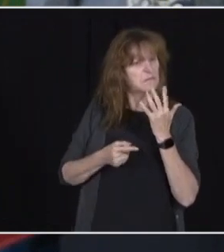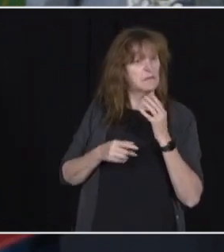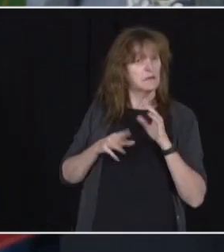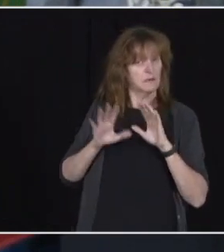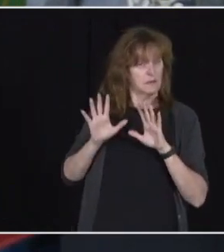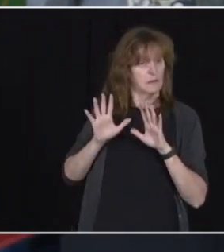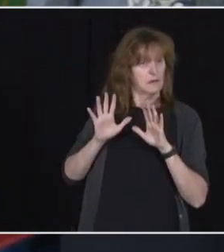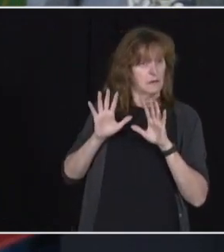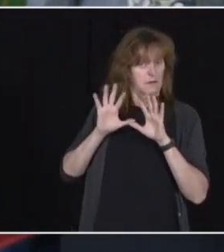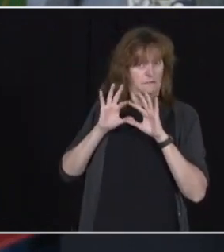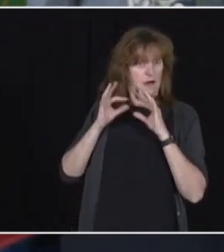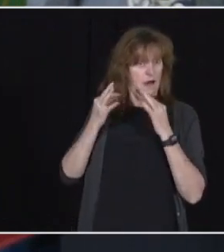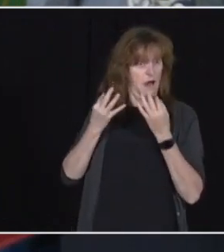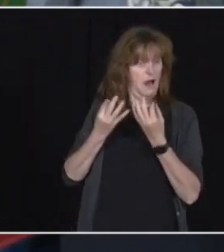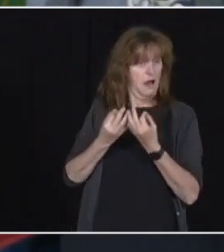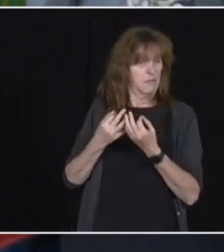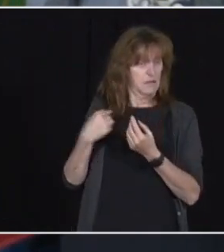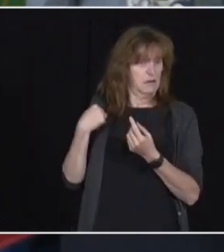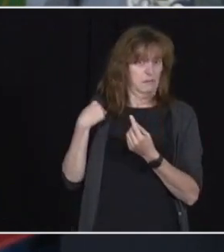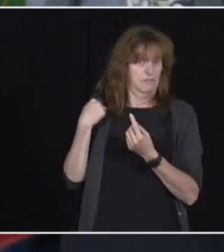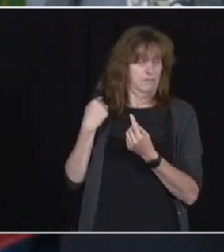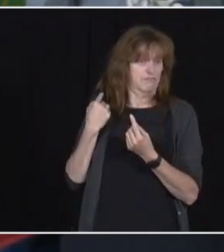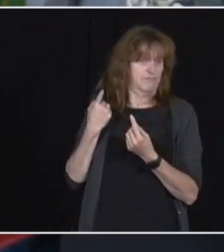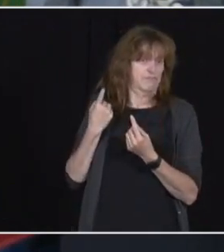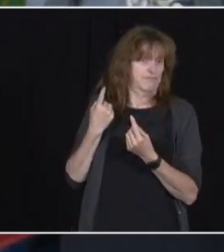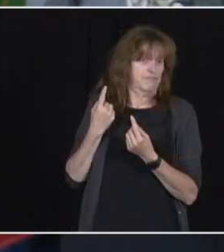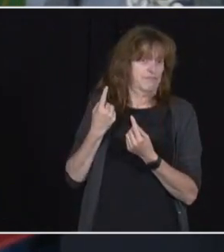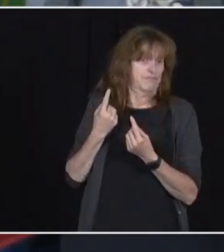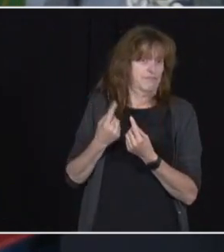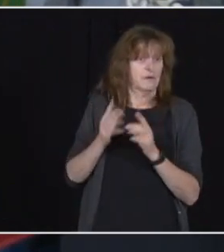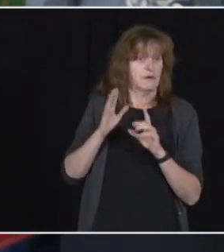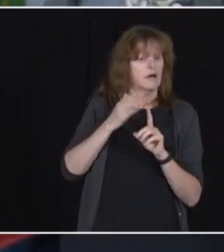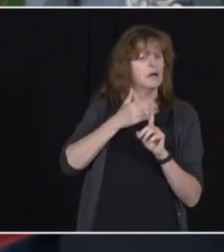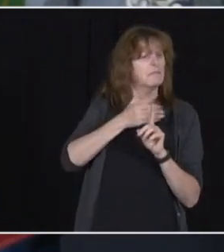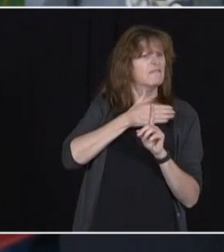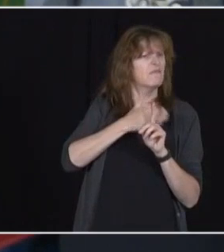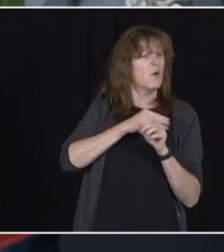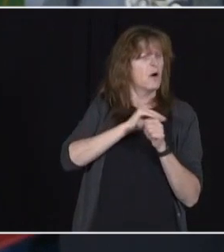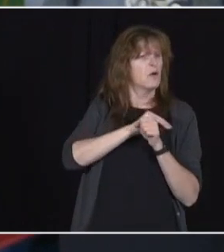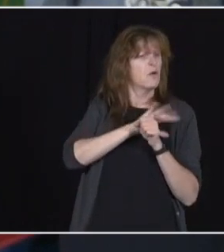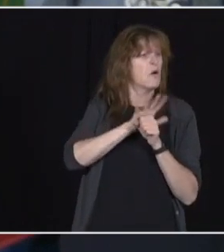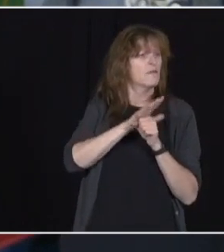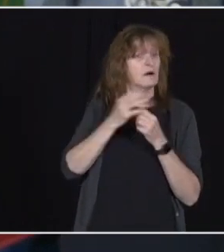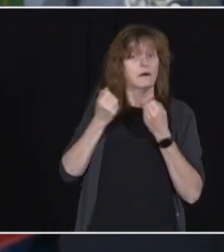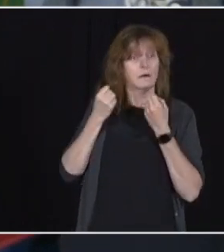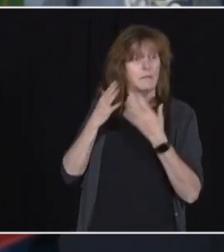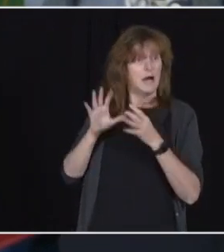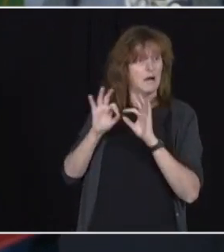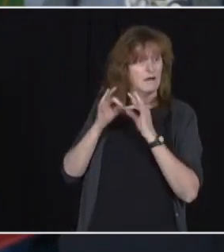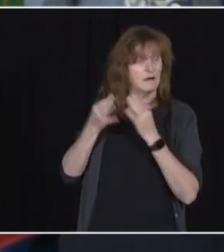members before the pandemic, provided essential care to their loved ones and long-term care homes.